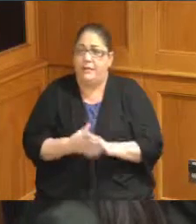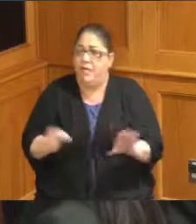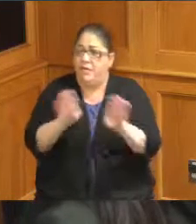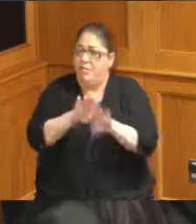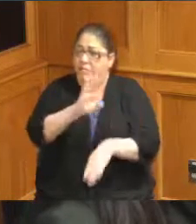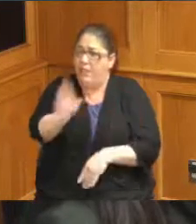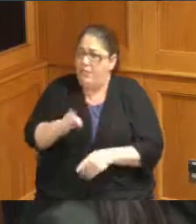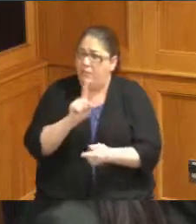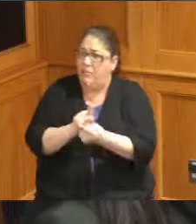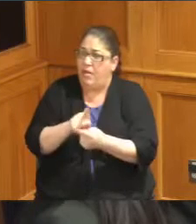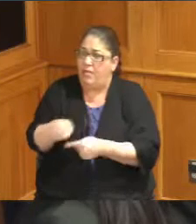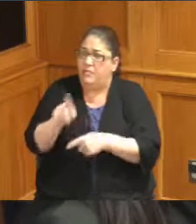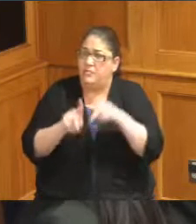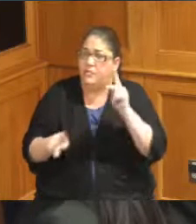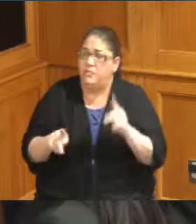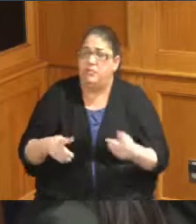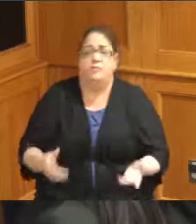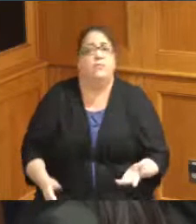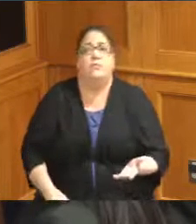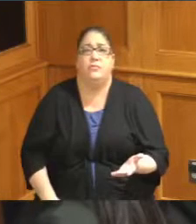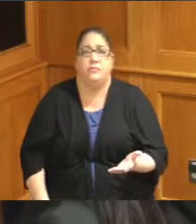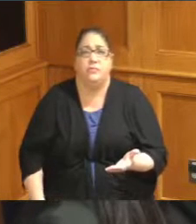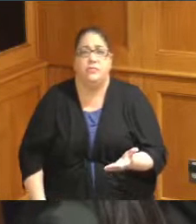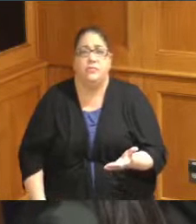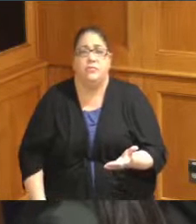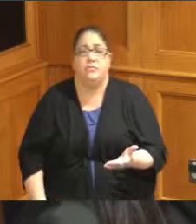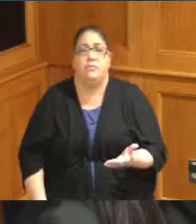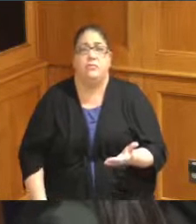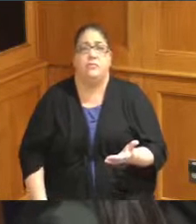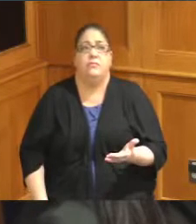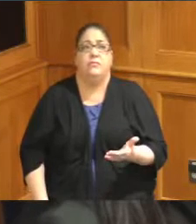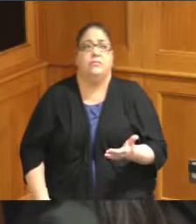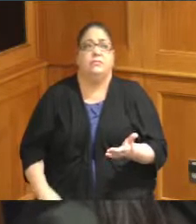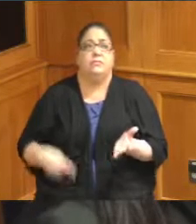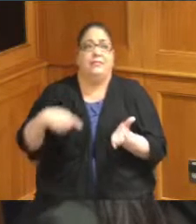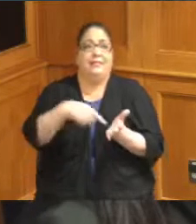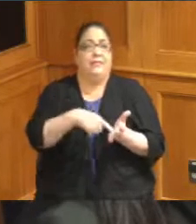I don't want I hope that the message and I don't think this is the case because I've